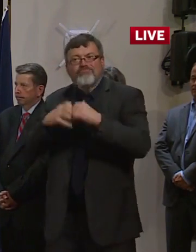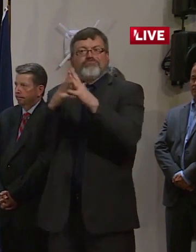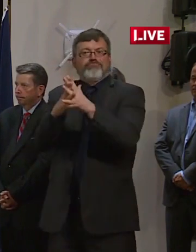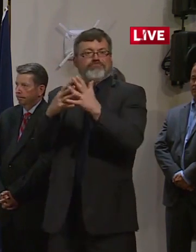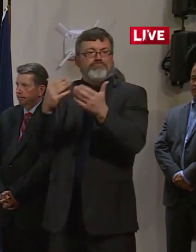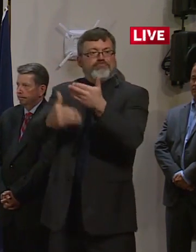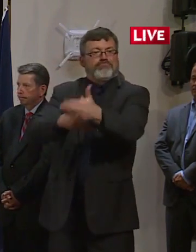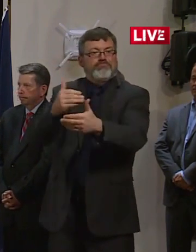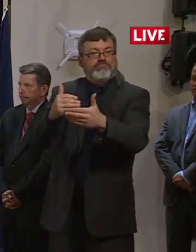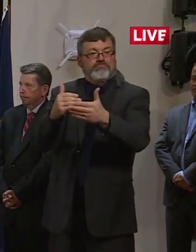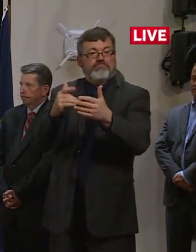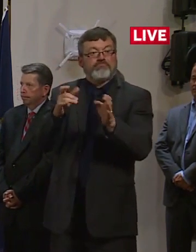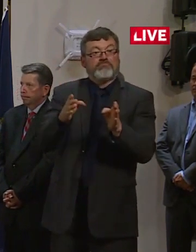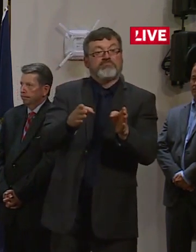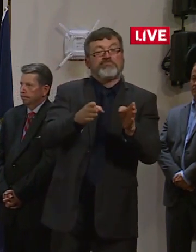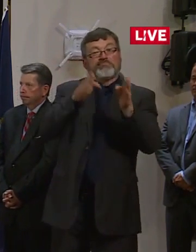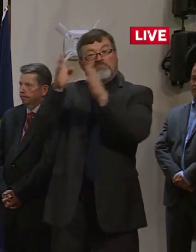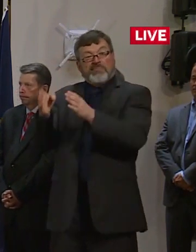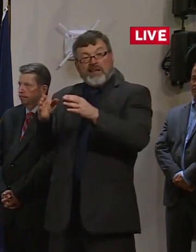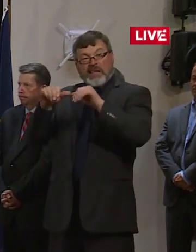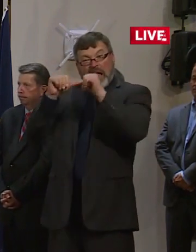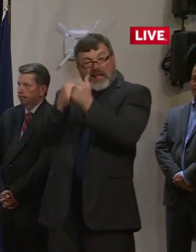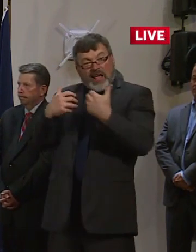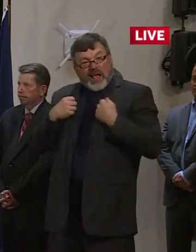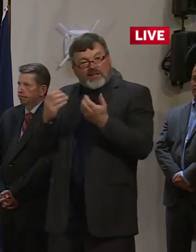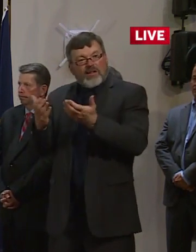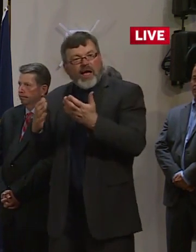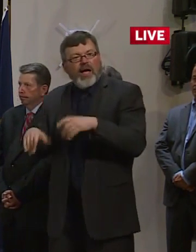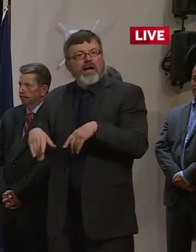GUIDE OUR REOPENING EFFORTS.